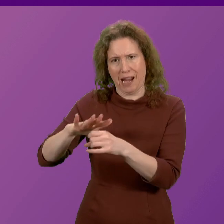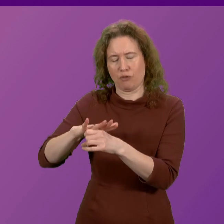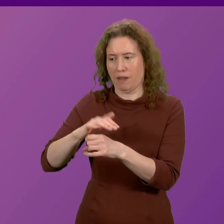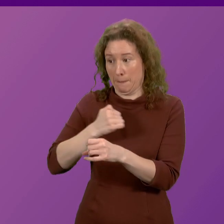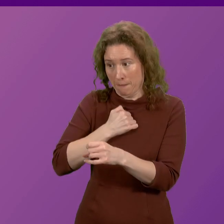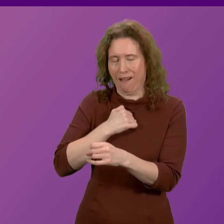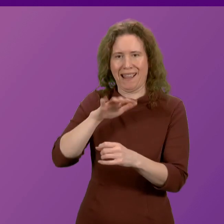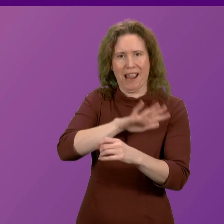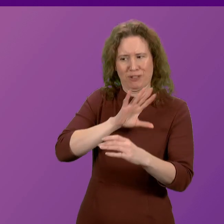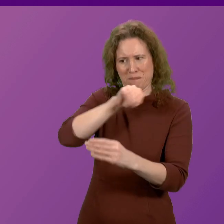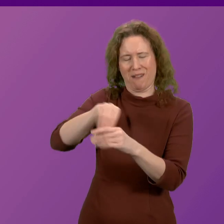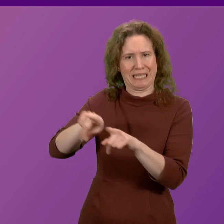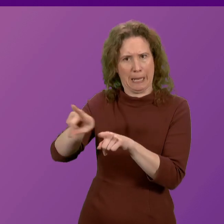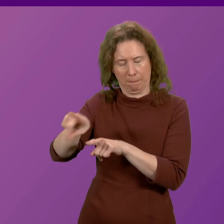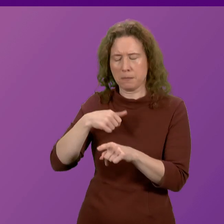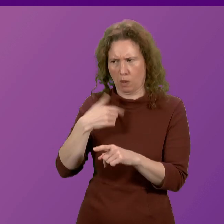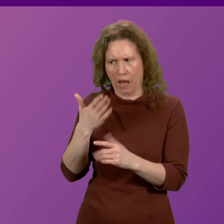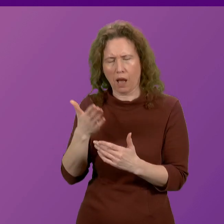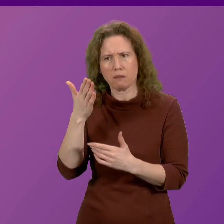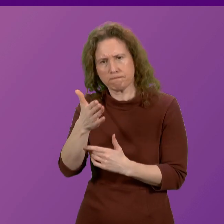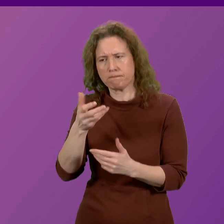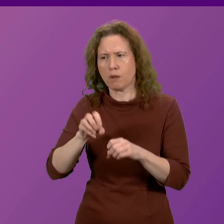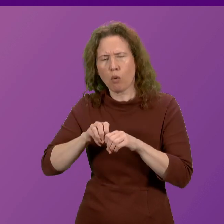part and, in Perth concert hall a week past Friday, I had the privilege of launching the